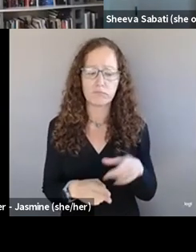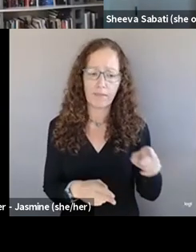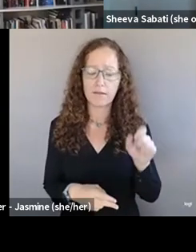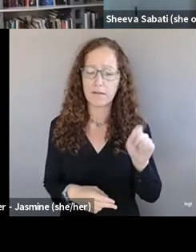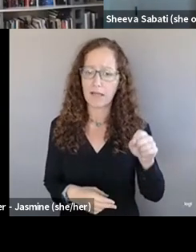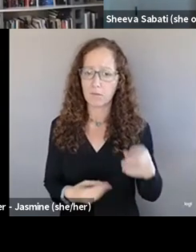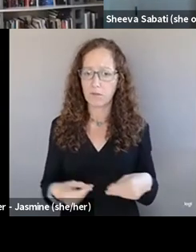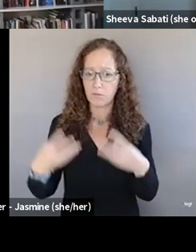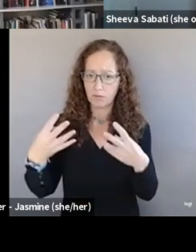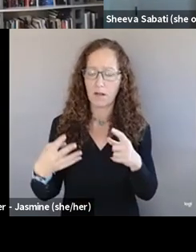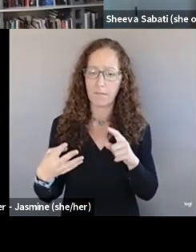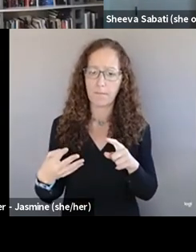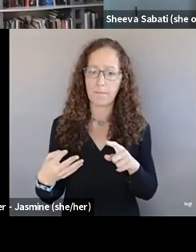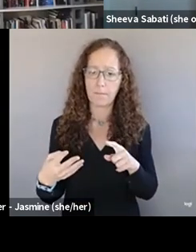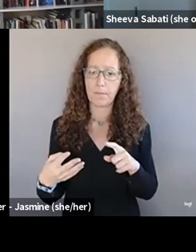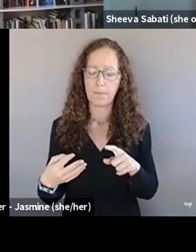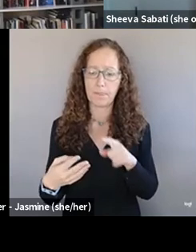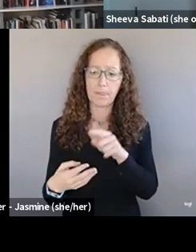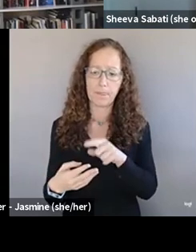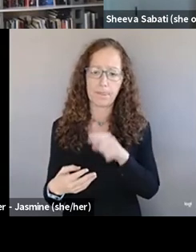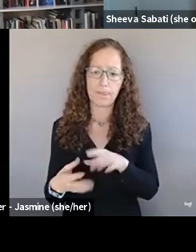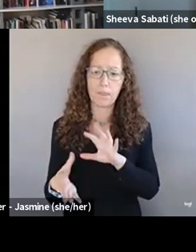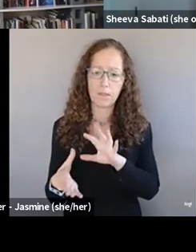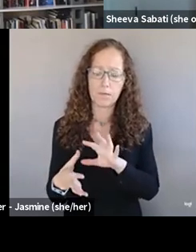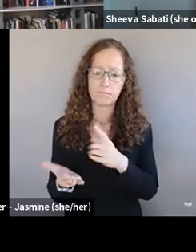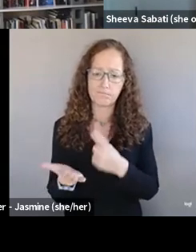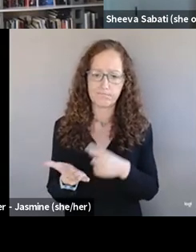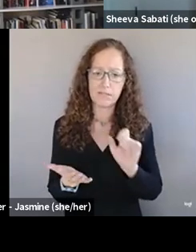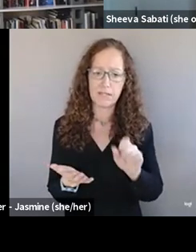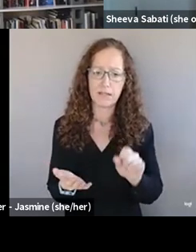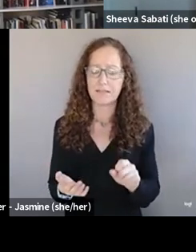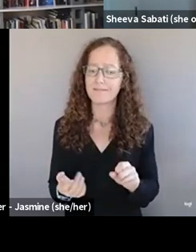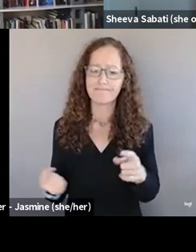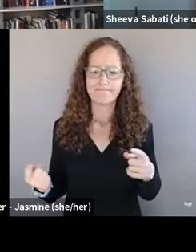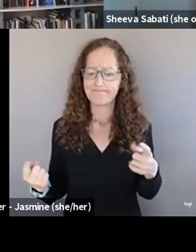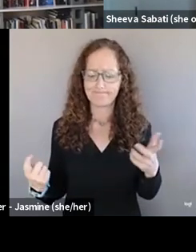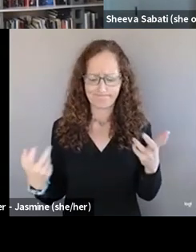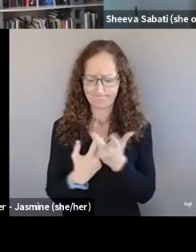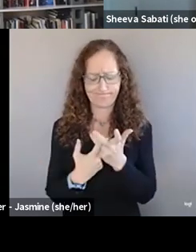income answerability to having a big love of learning and working